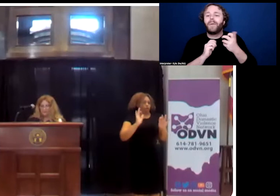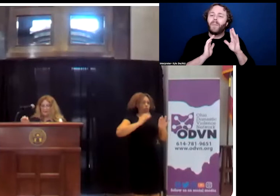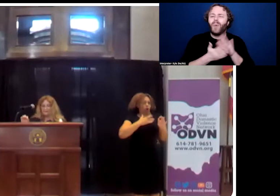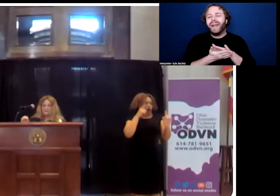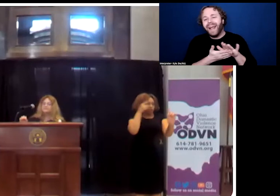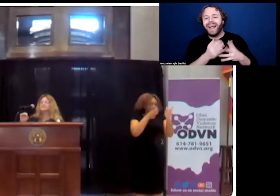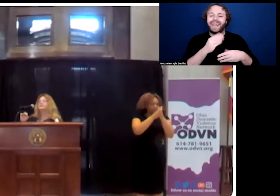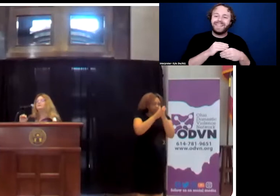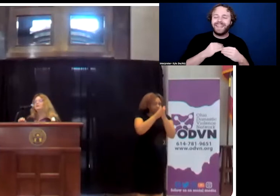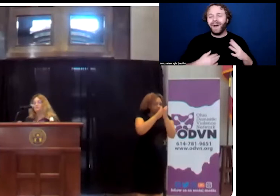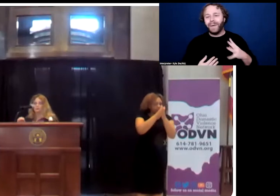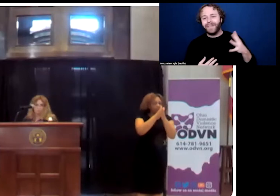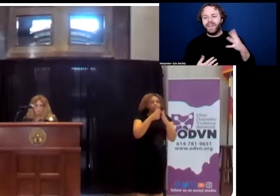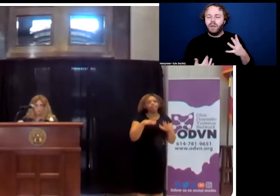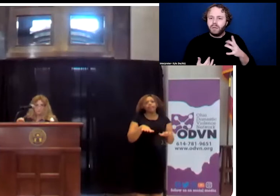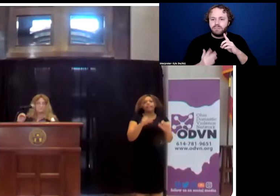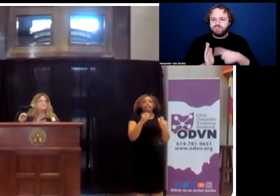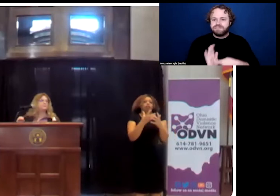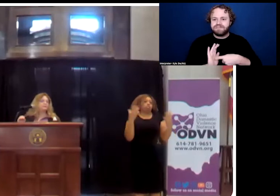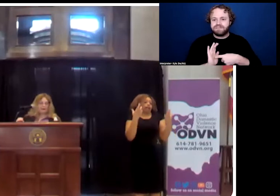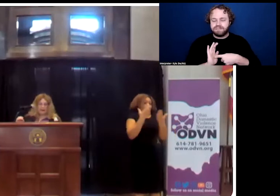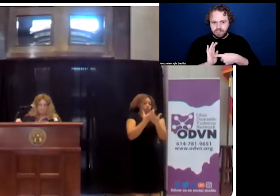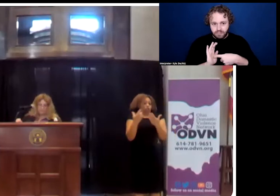and it takes significant resources to make that happen.